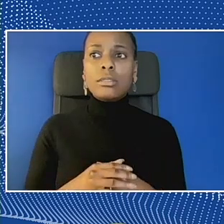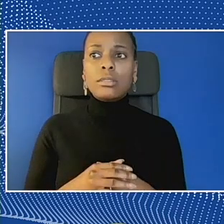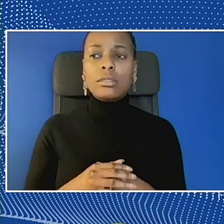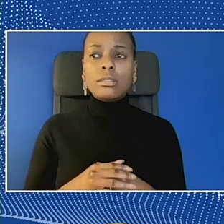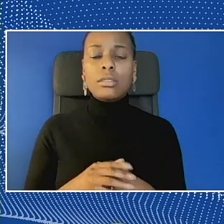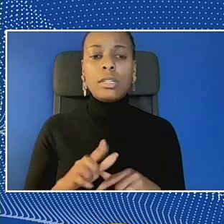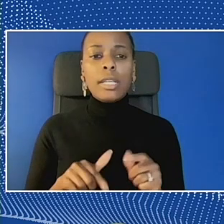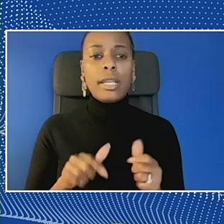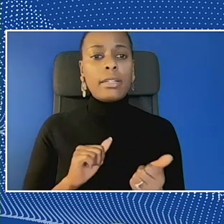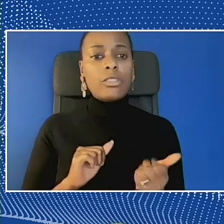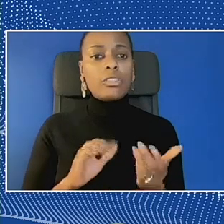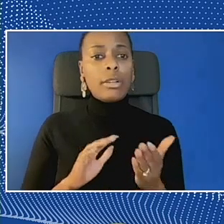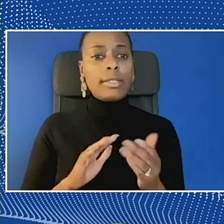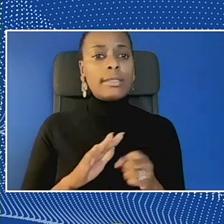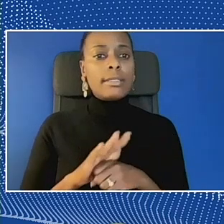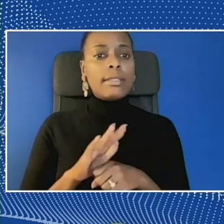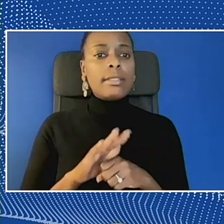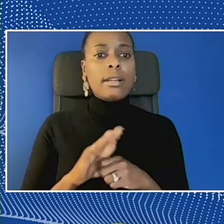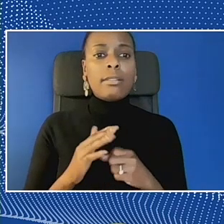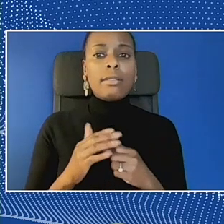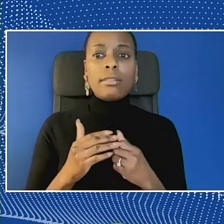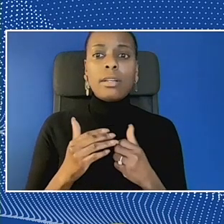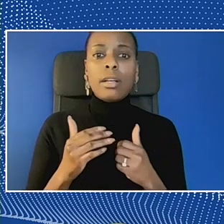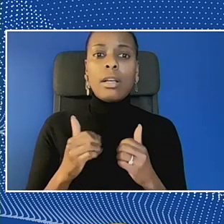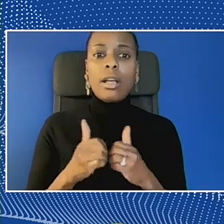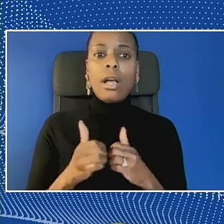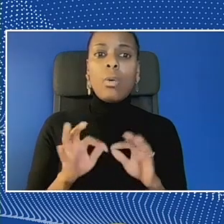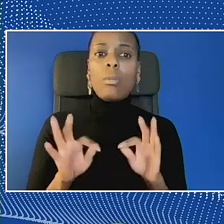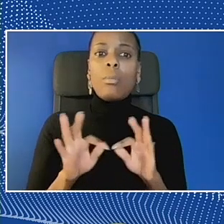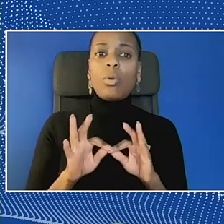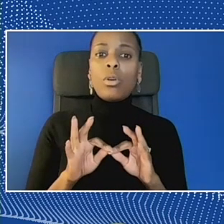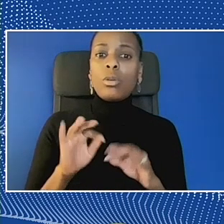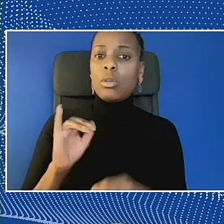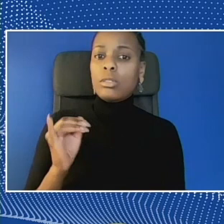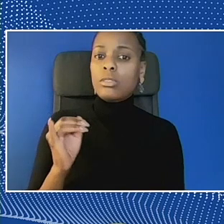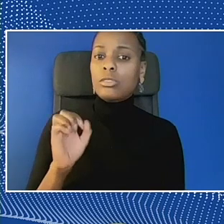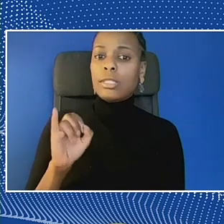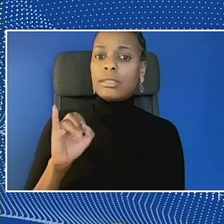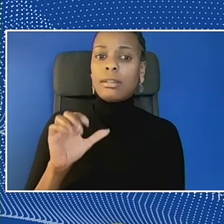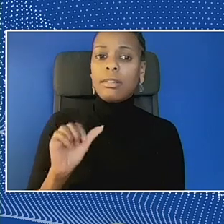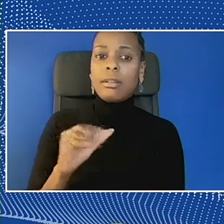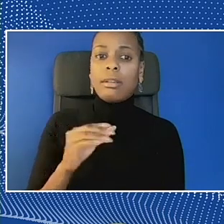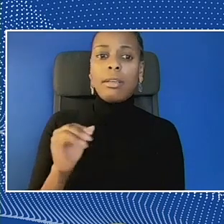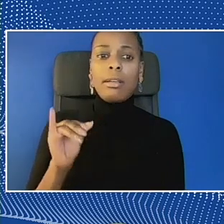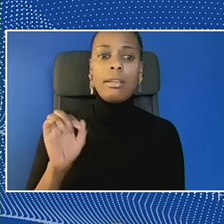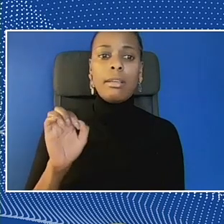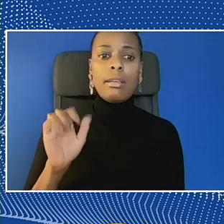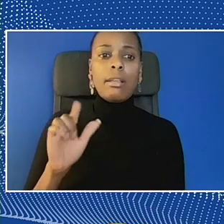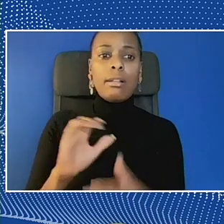important what both Jessica and Yael said about the application process.